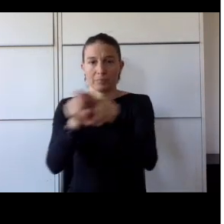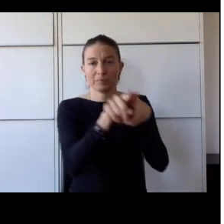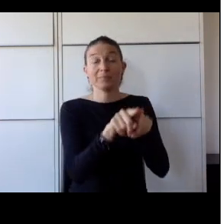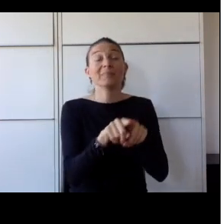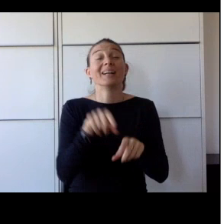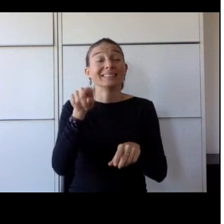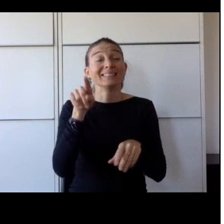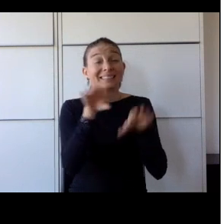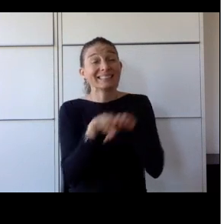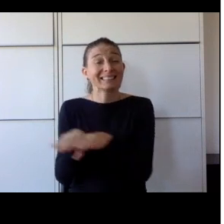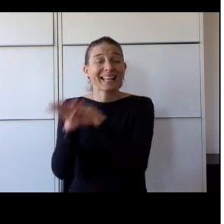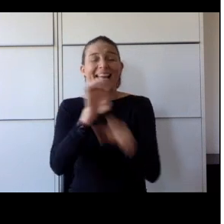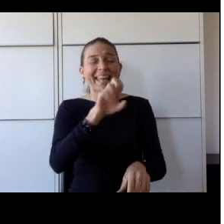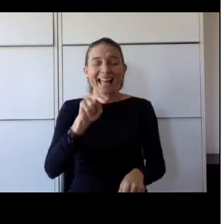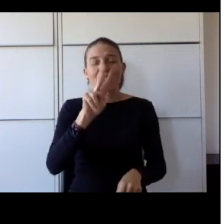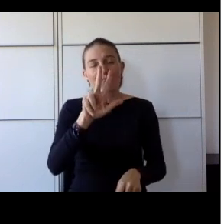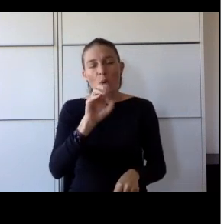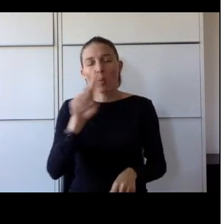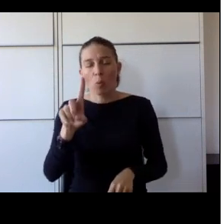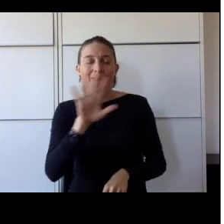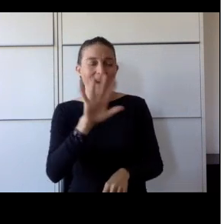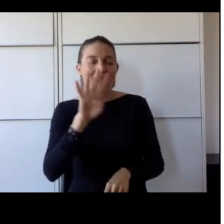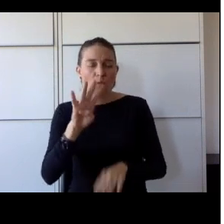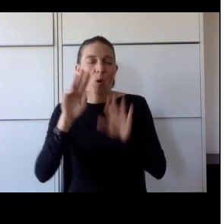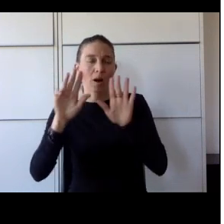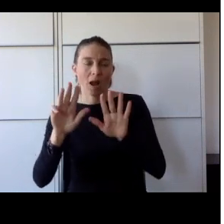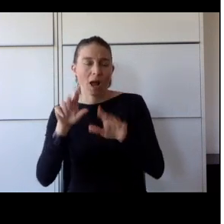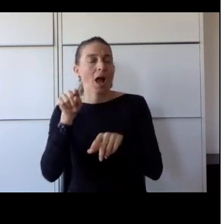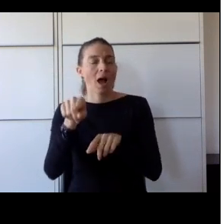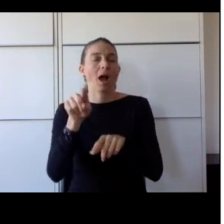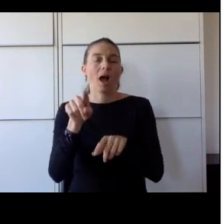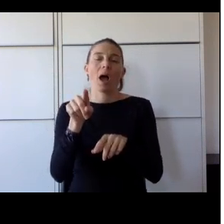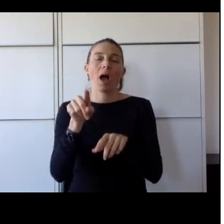the EN301 549 is aligned with the standard in the U.S.